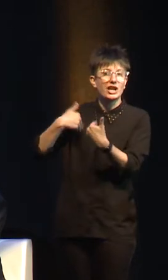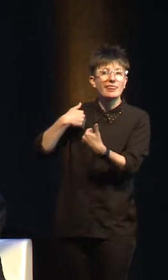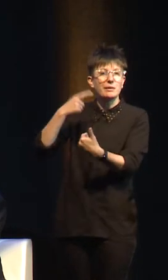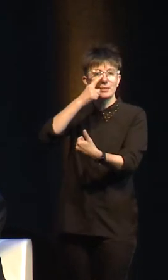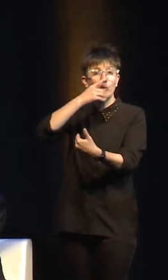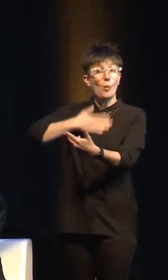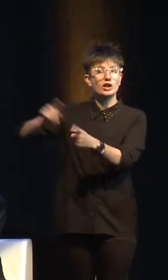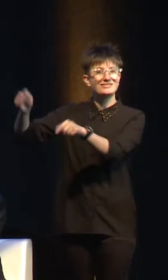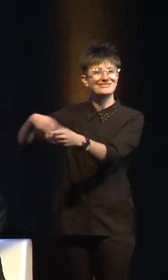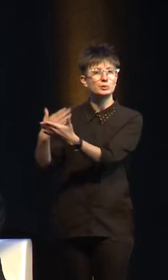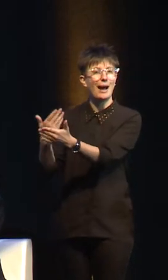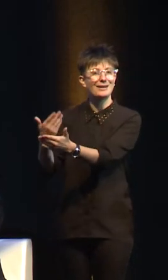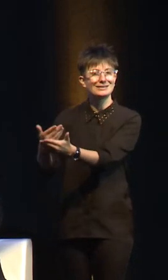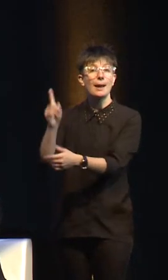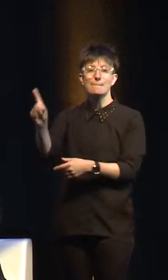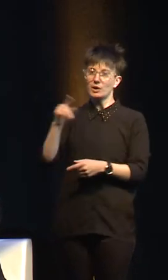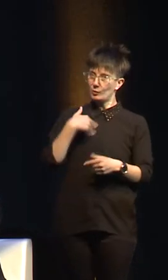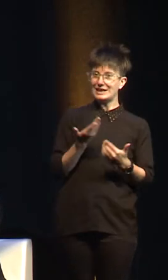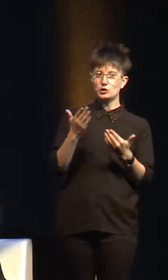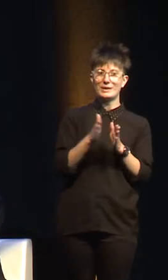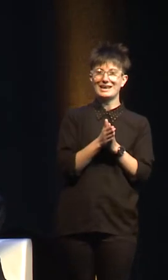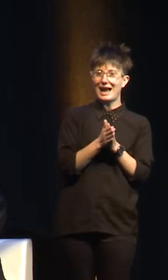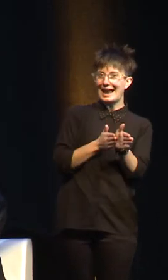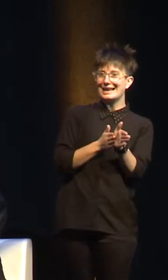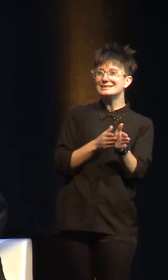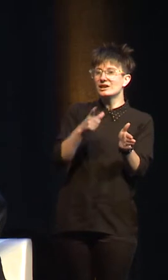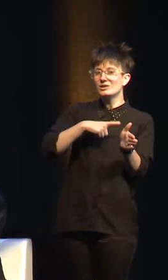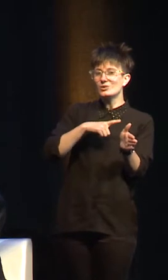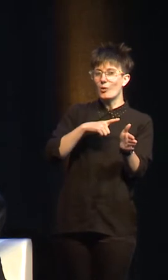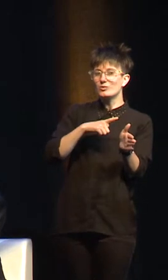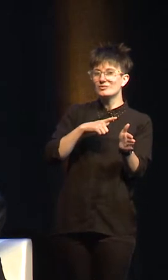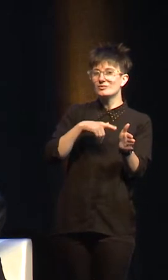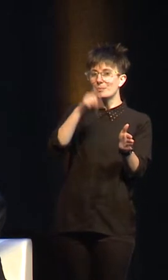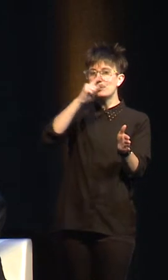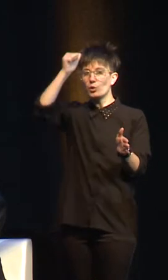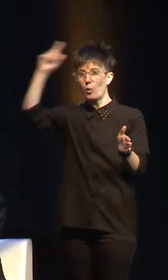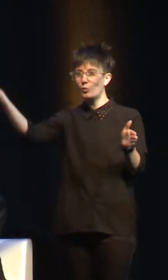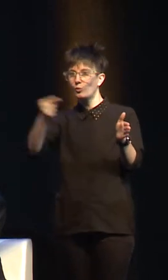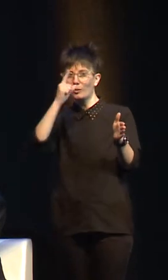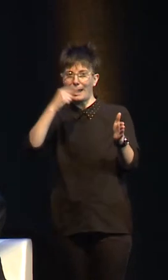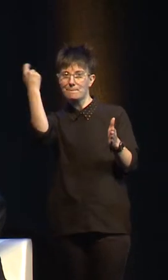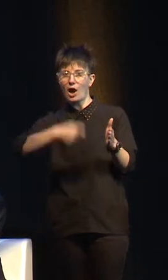to get the products and giving them the information and being transparent about the cost of it,